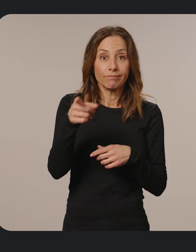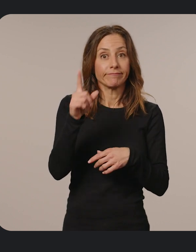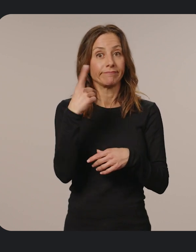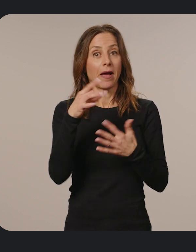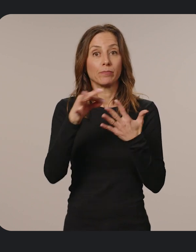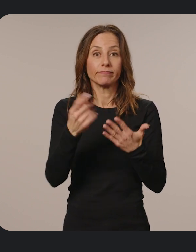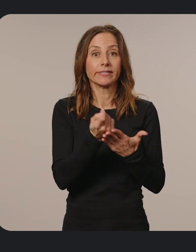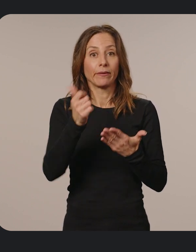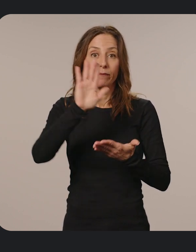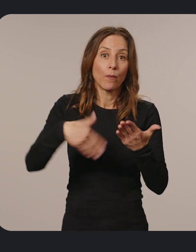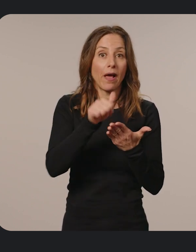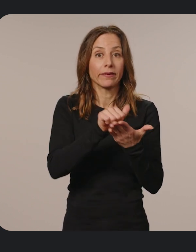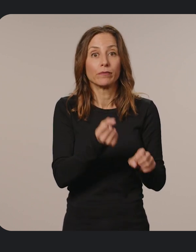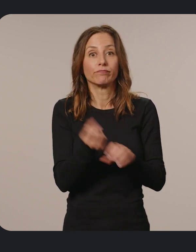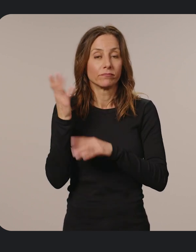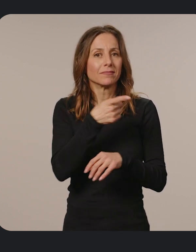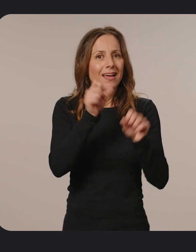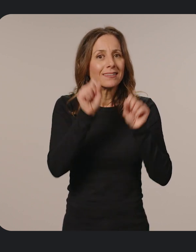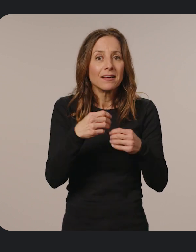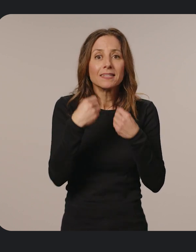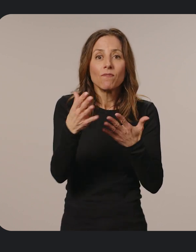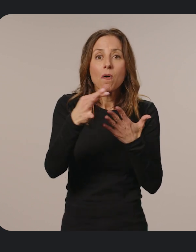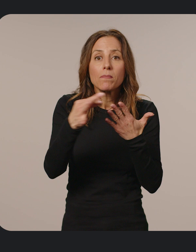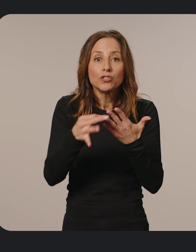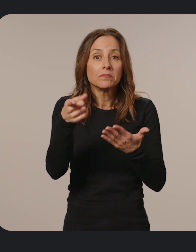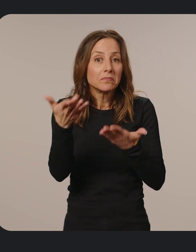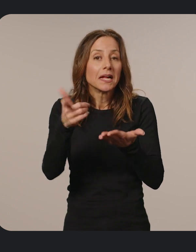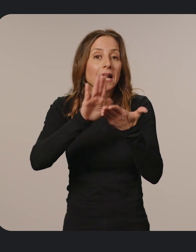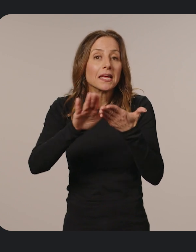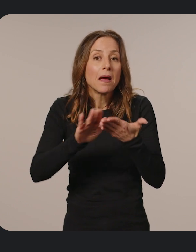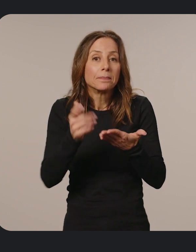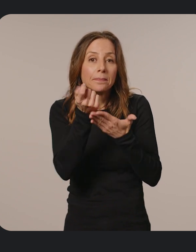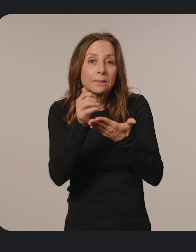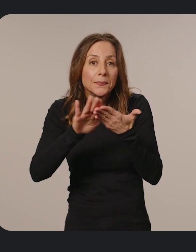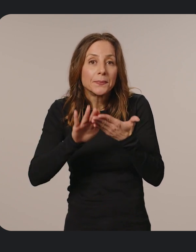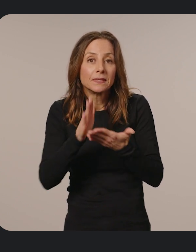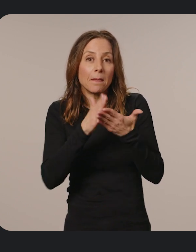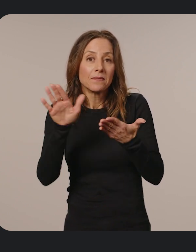Instead of only offering users an option to delete their entire account, you can add an option for users